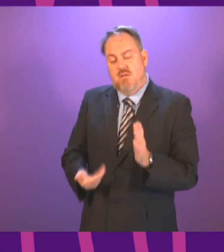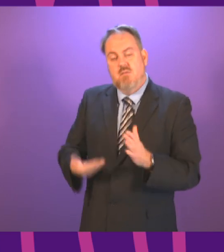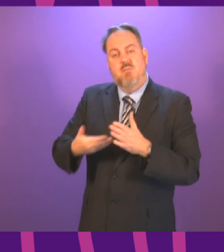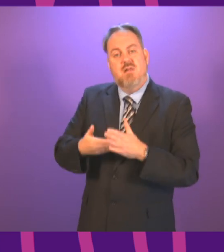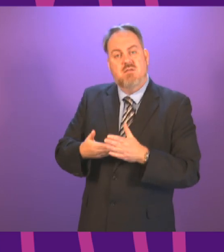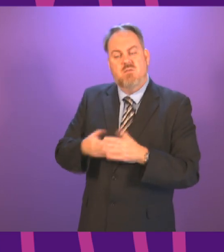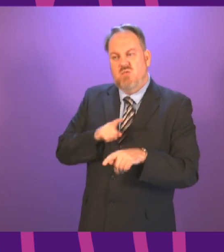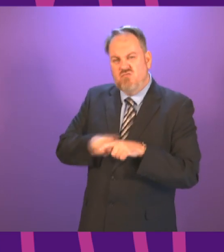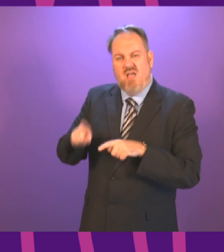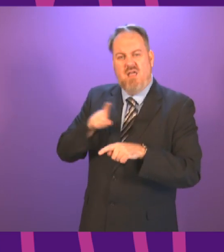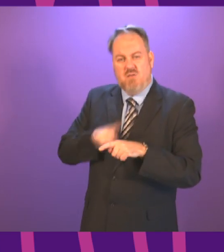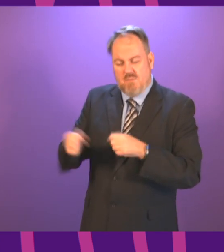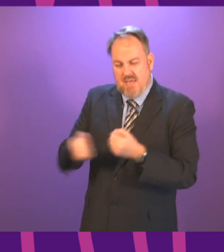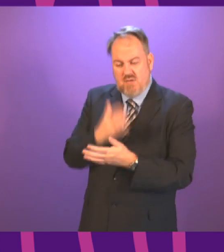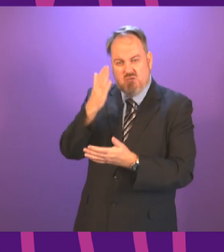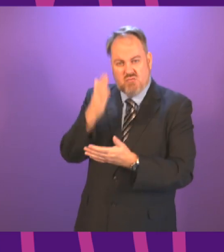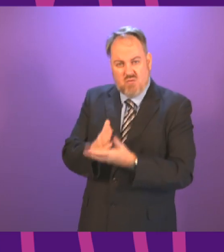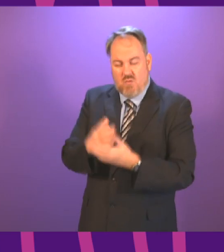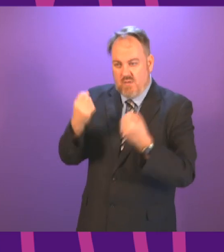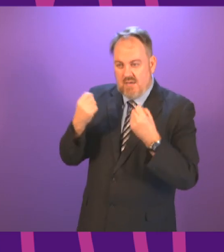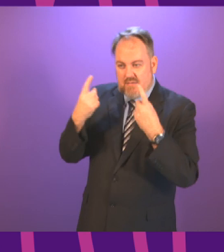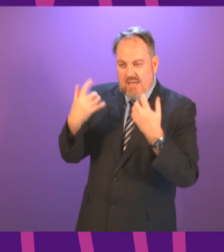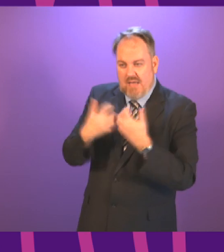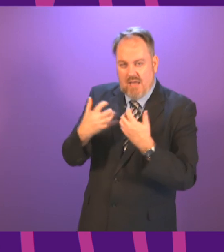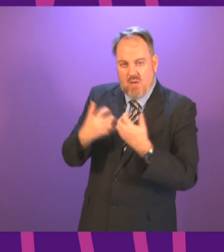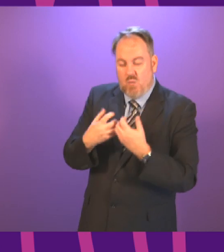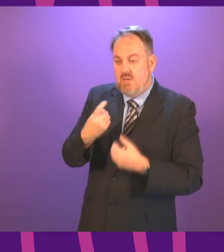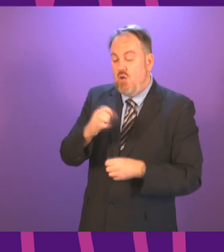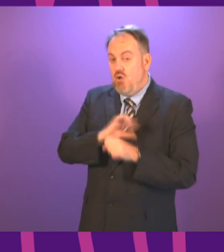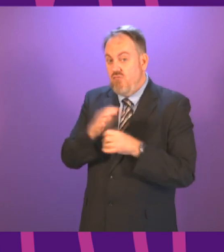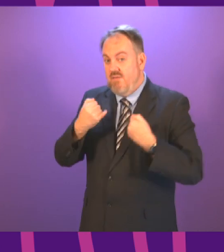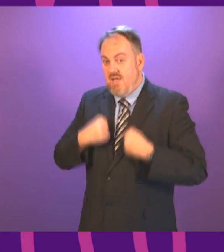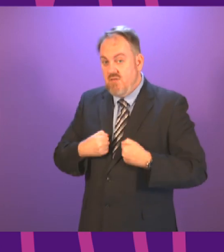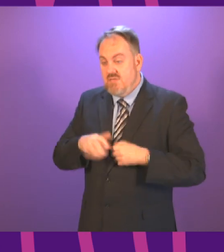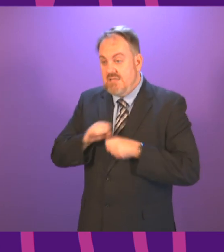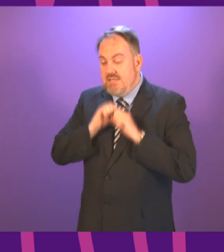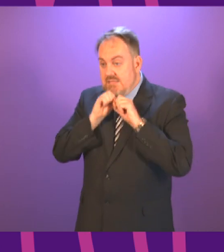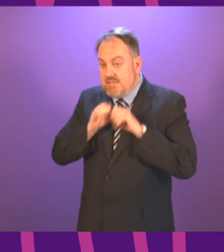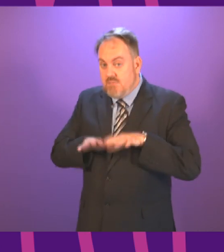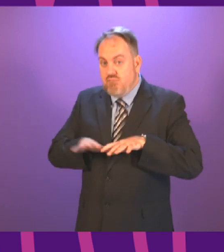been working to understand in greater detail the risk of transmission in dental settings.